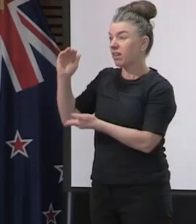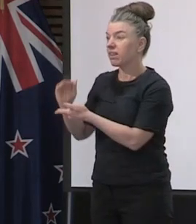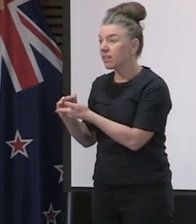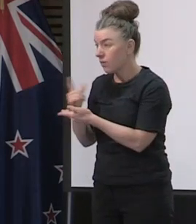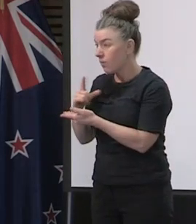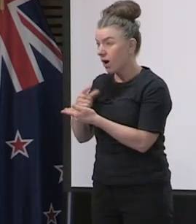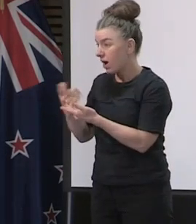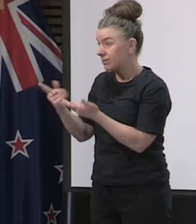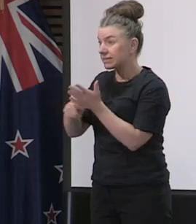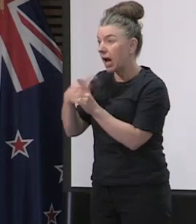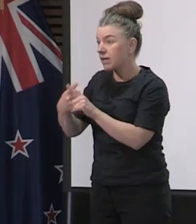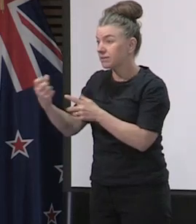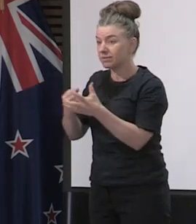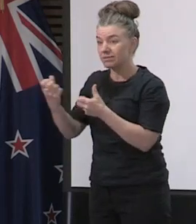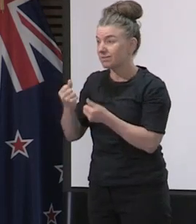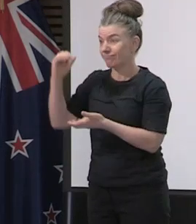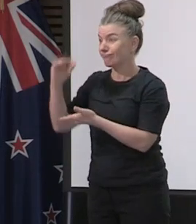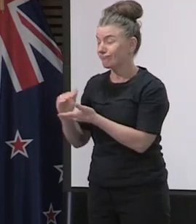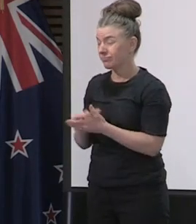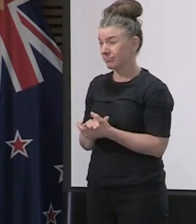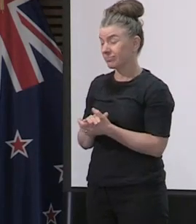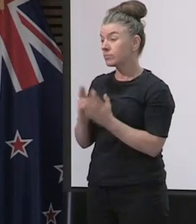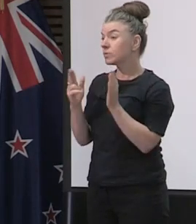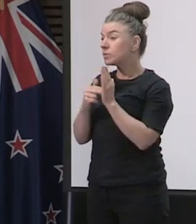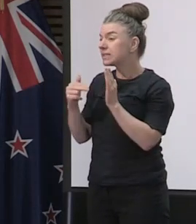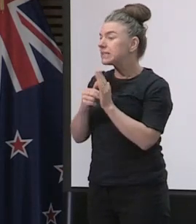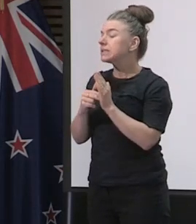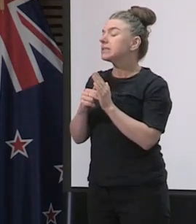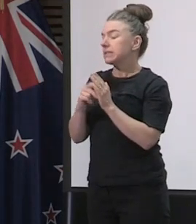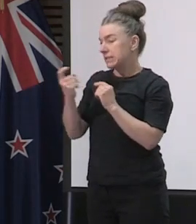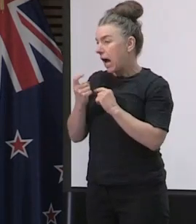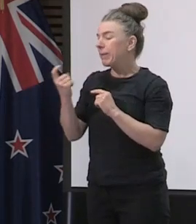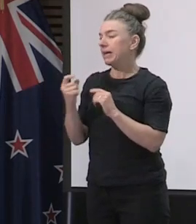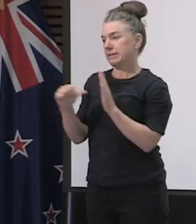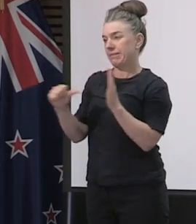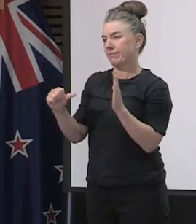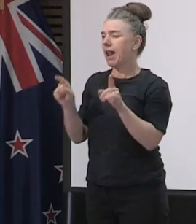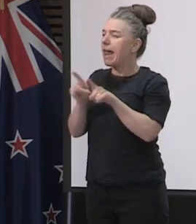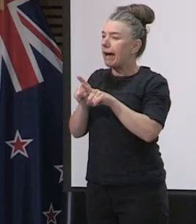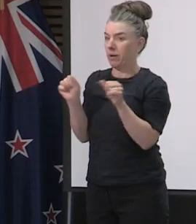revenue will decline. And we will feel the pain here too.